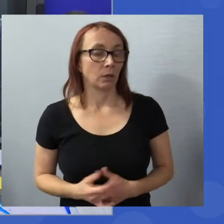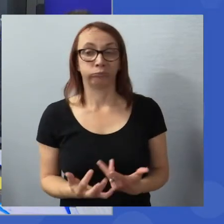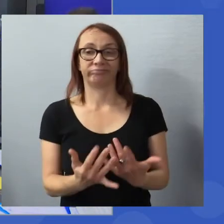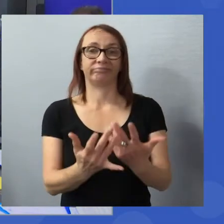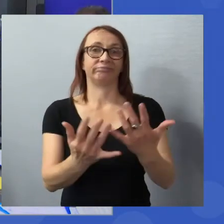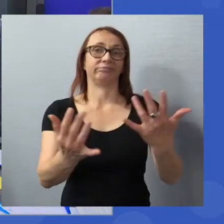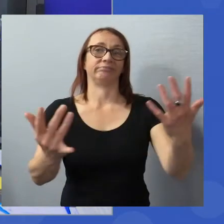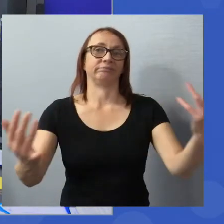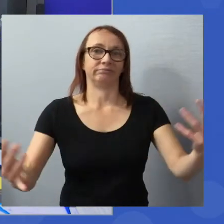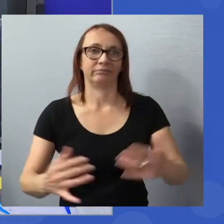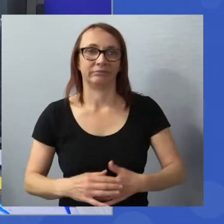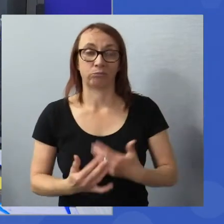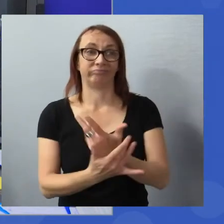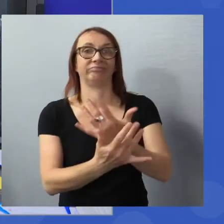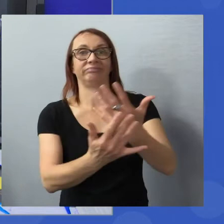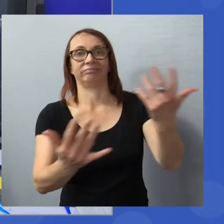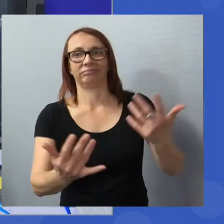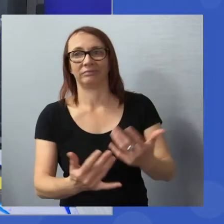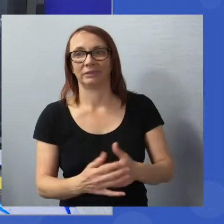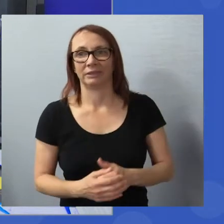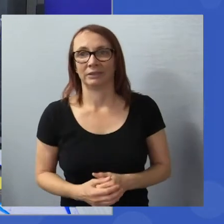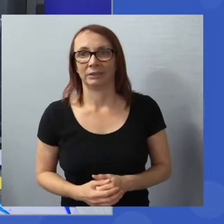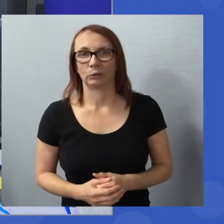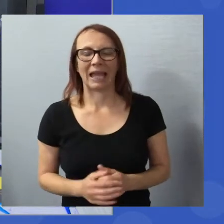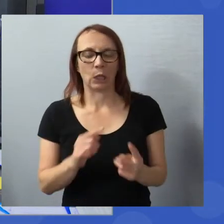got two - so let's take them - right very quickly and then we'll we'll see